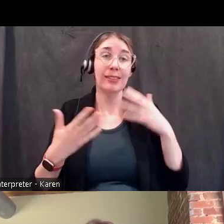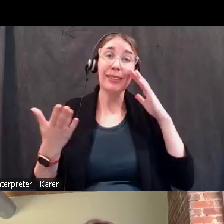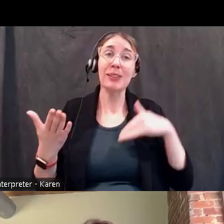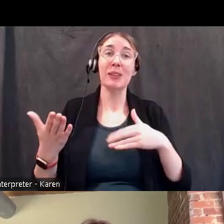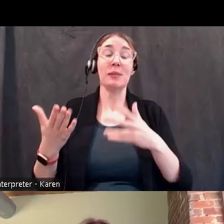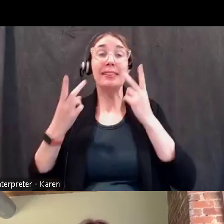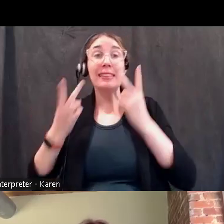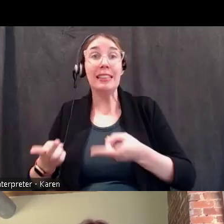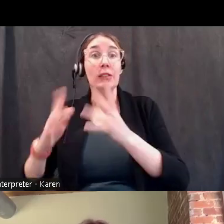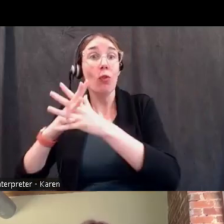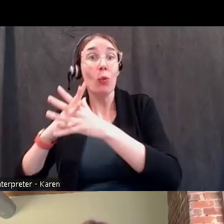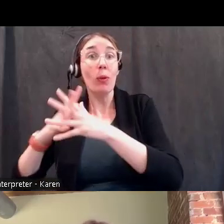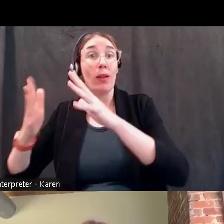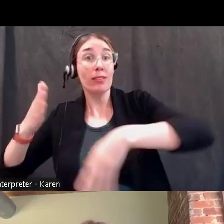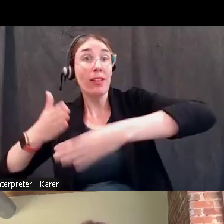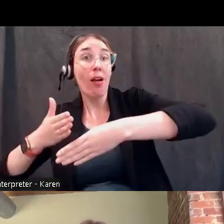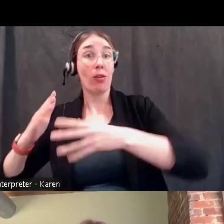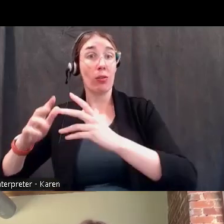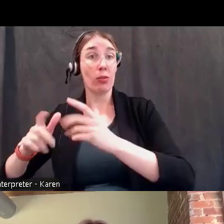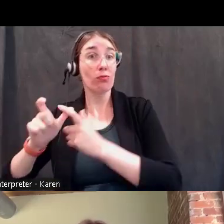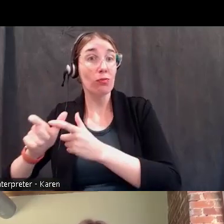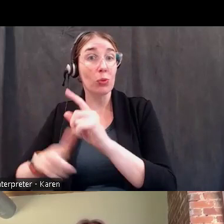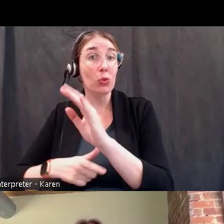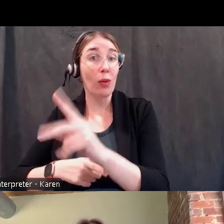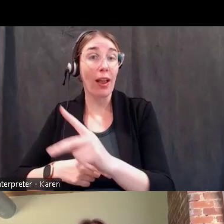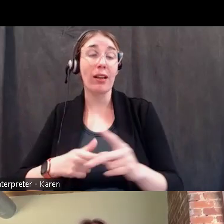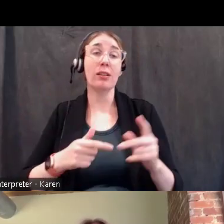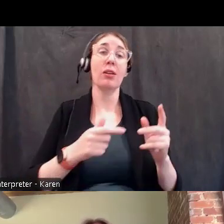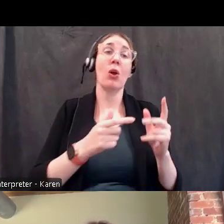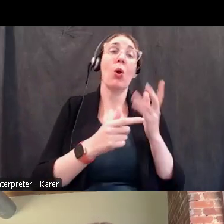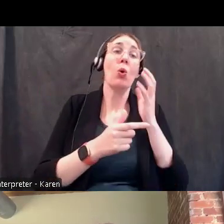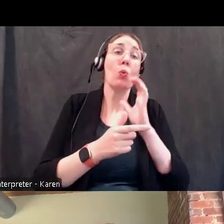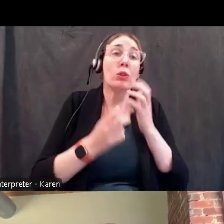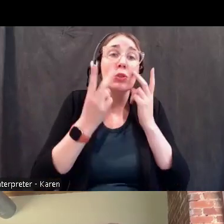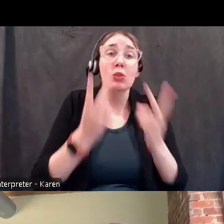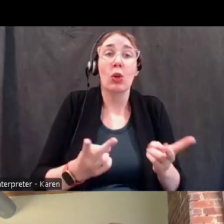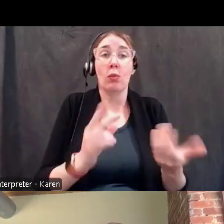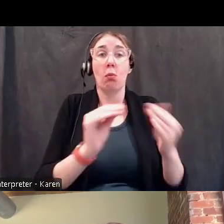I would love to see more colleges and universities offer more adaptive sports as well.